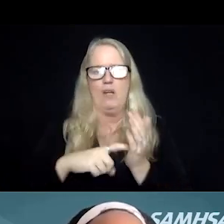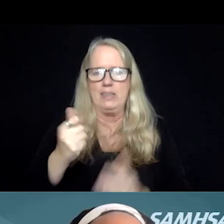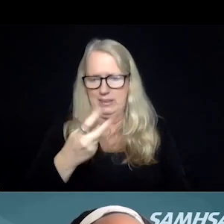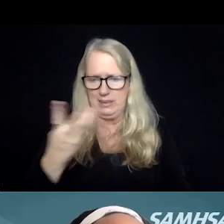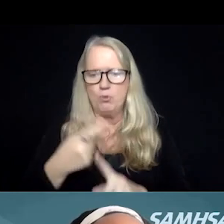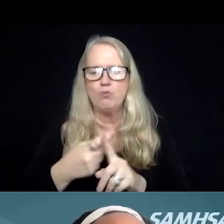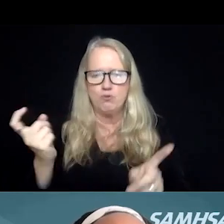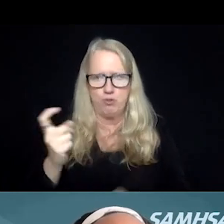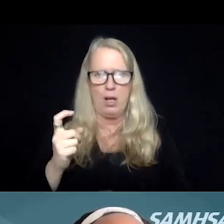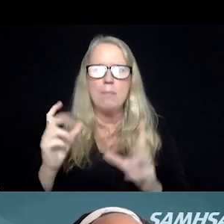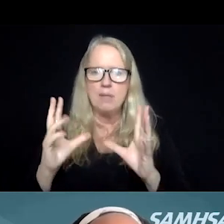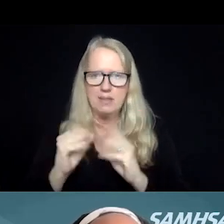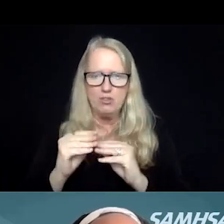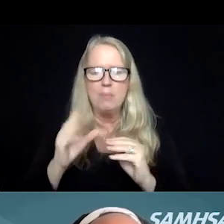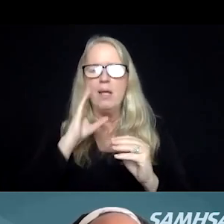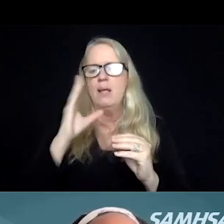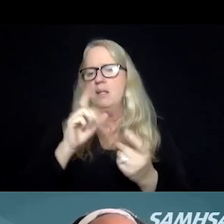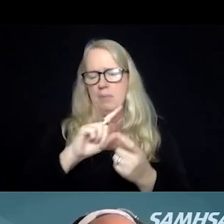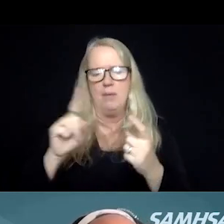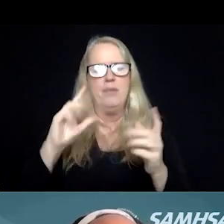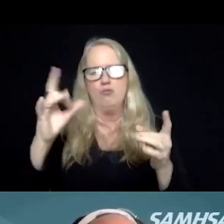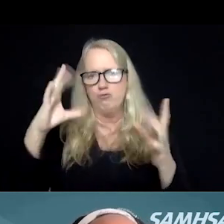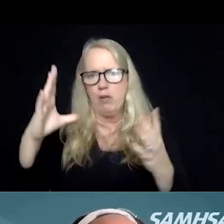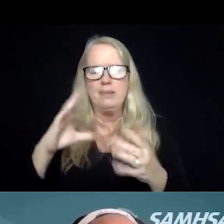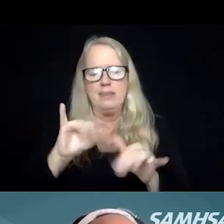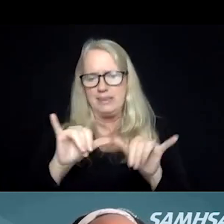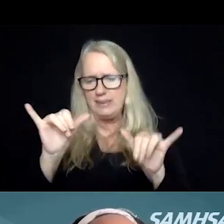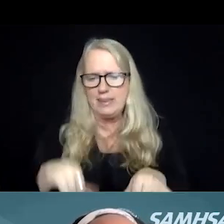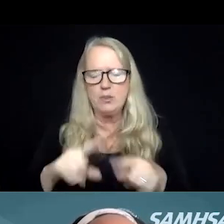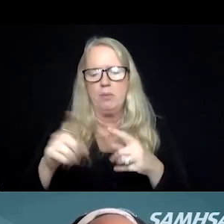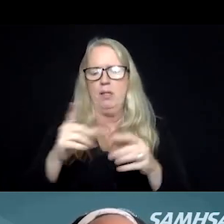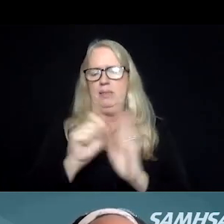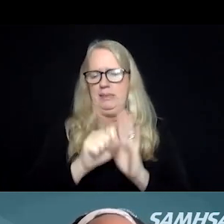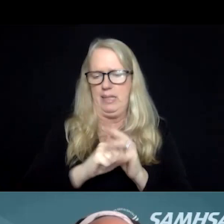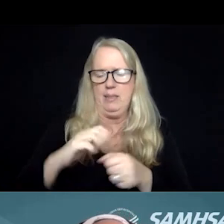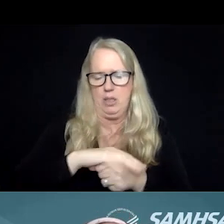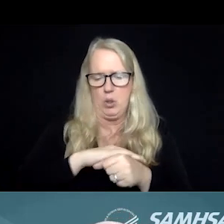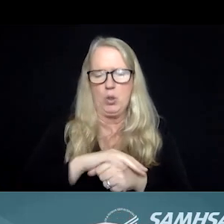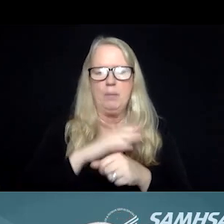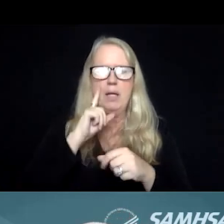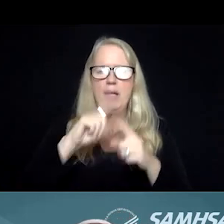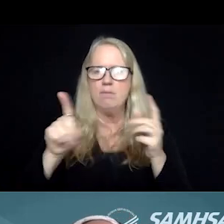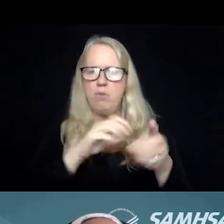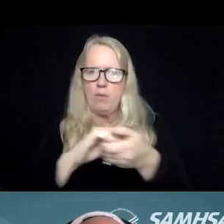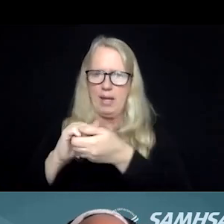IT IS CRISIS MODELS AND STATE AND LOCAL LEADERSHIP COALITION BUILDING.